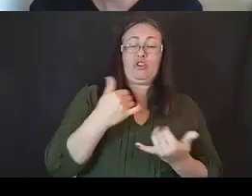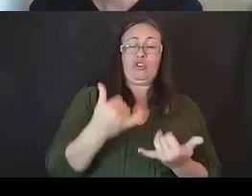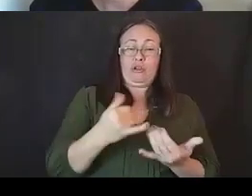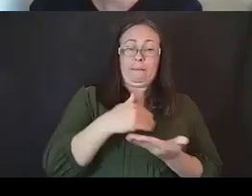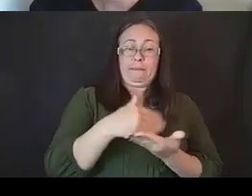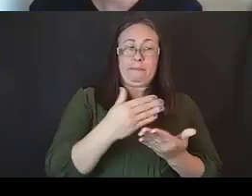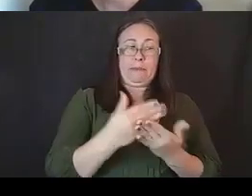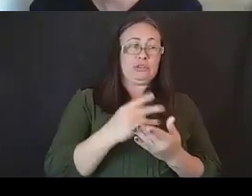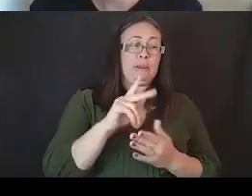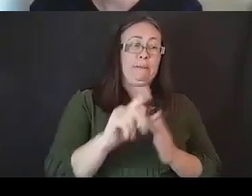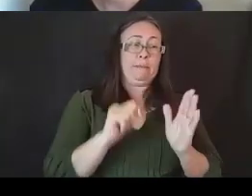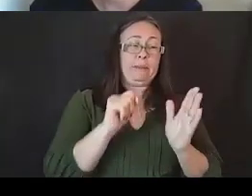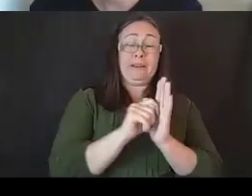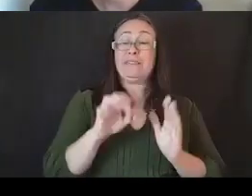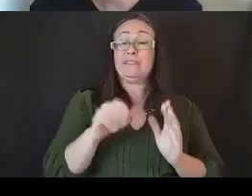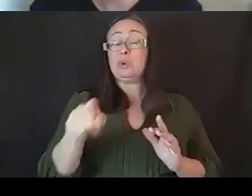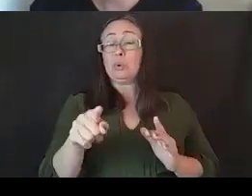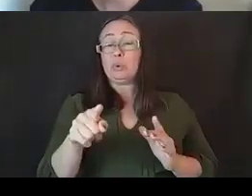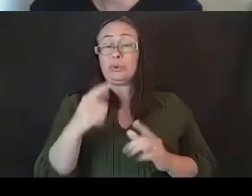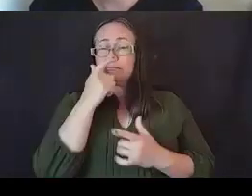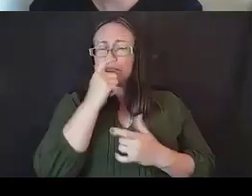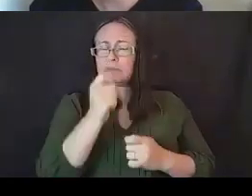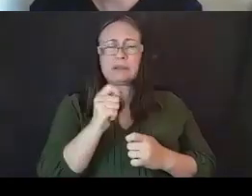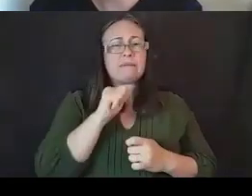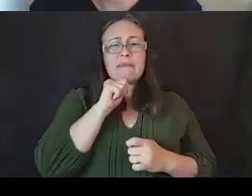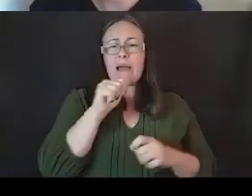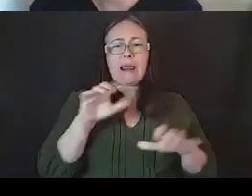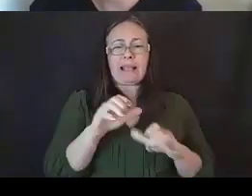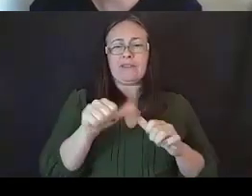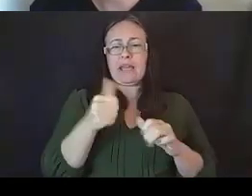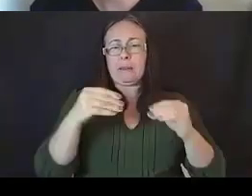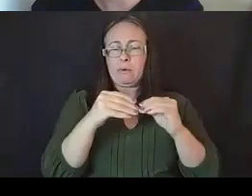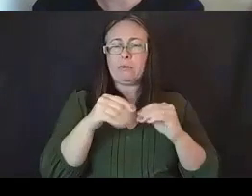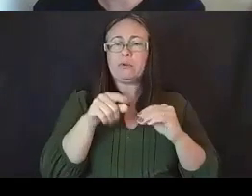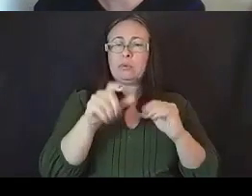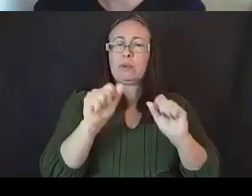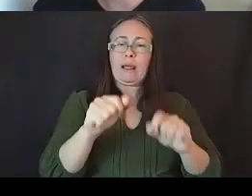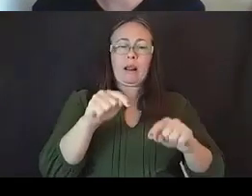If you're interested in projects that are no longer active, you can adjust this to go as far back as 1985.